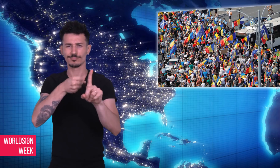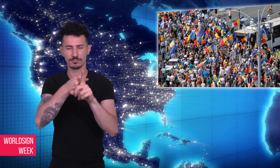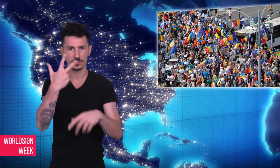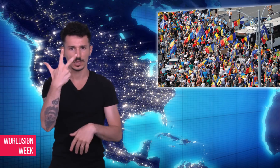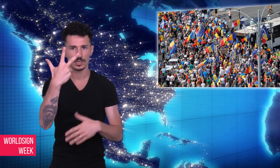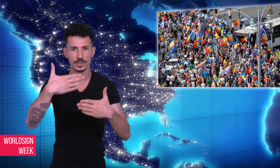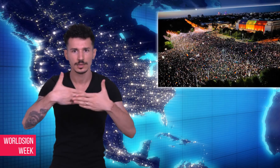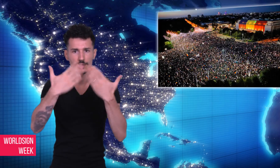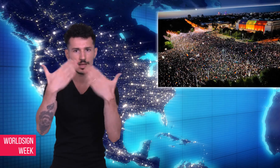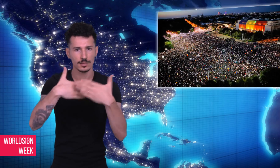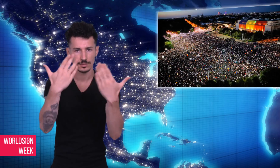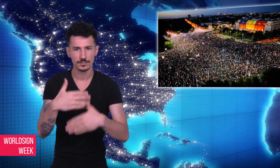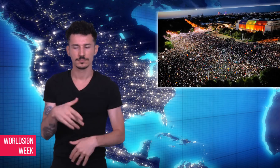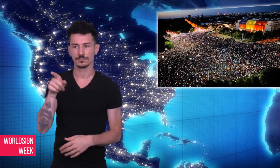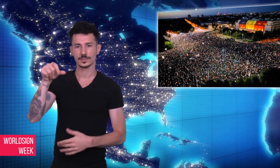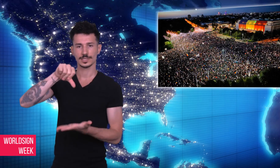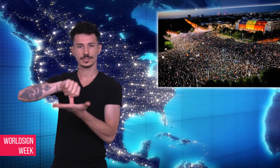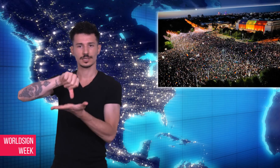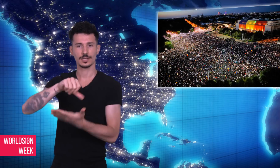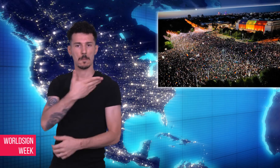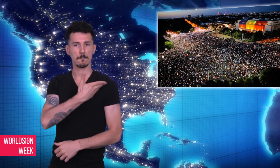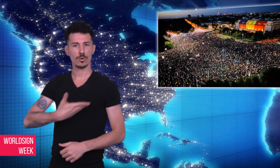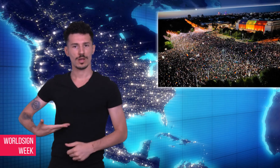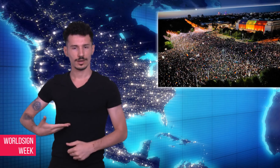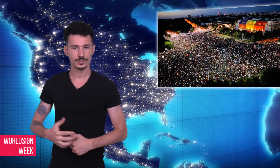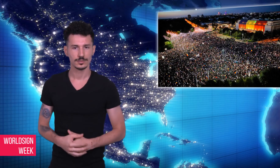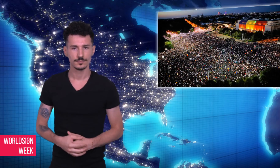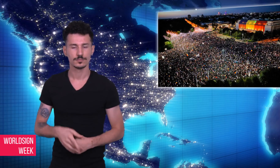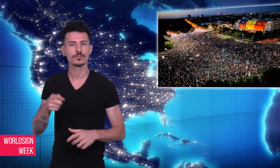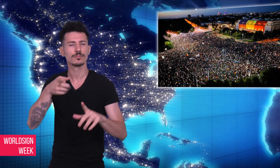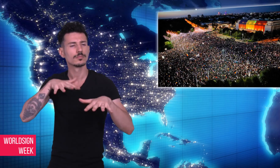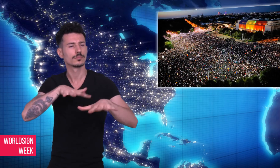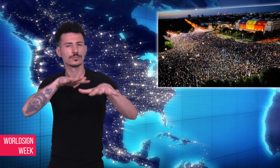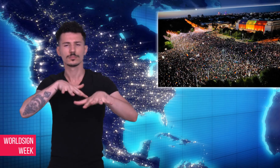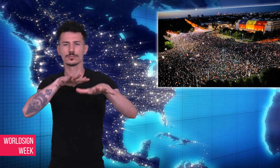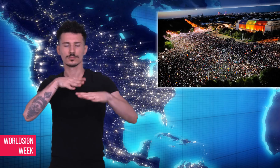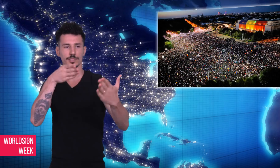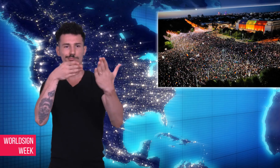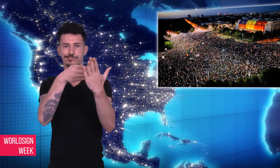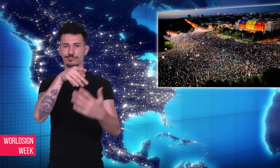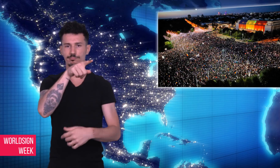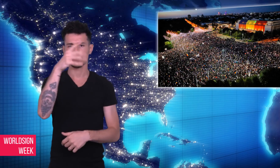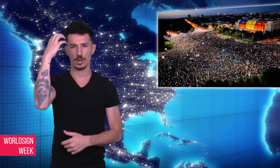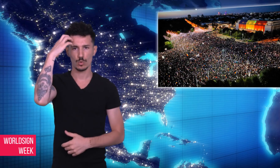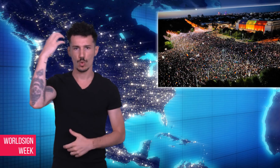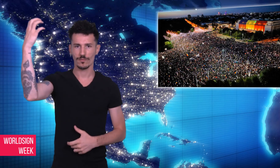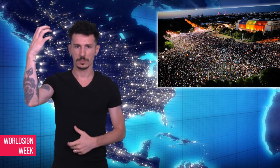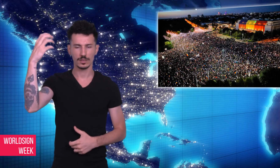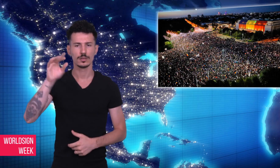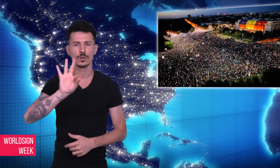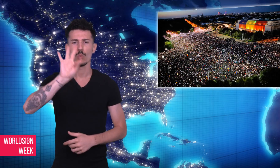three days in Bucharest to protest corruption of the current government,